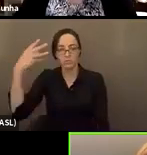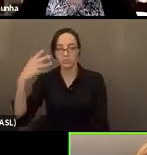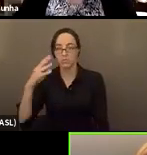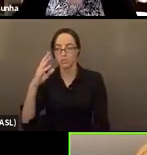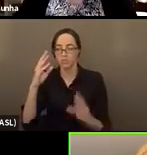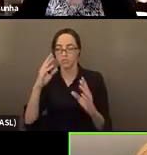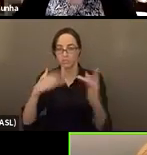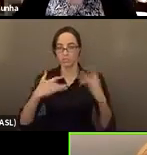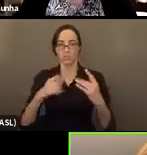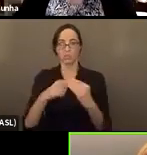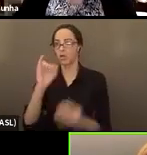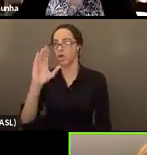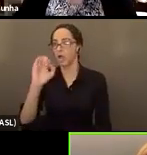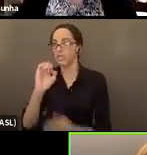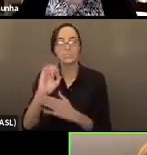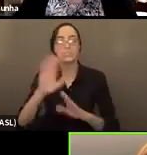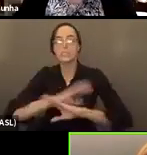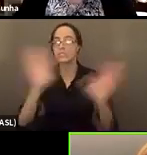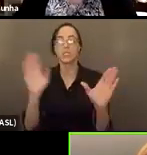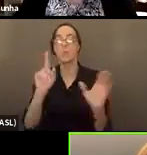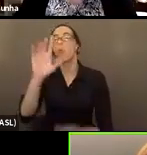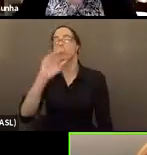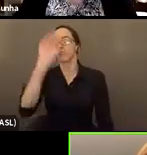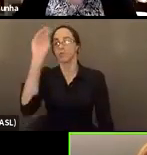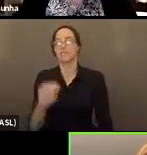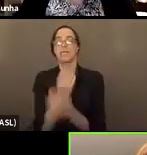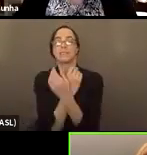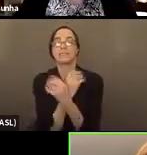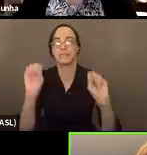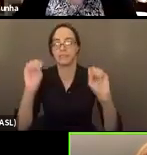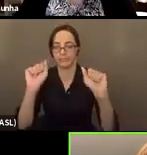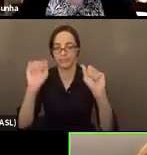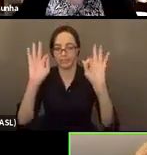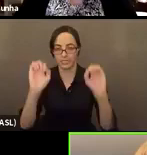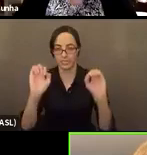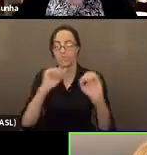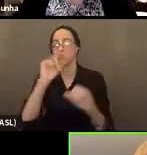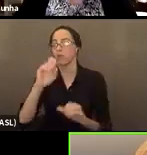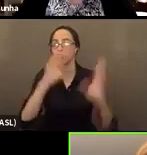you don't have to worry about your documentation you will always be safe and you will always be